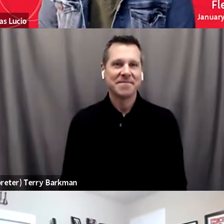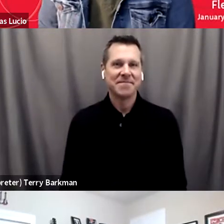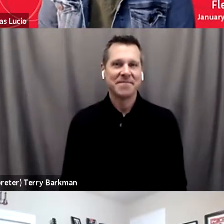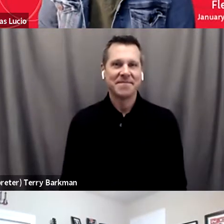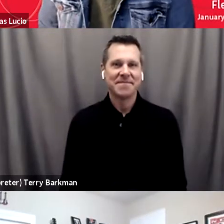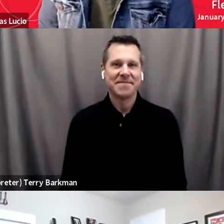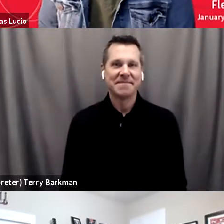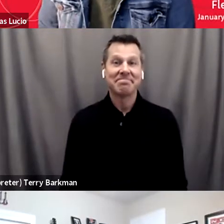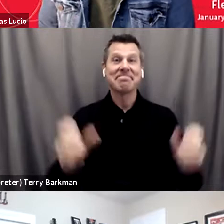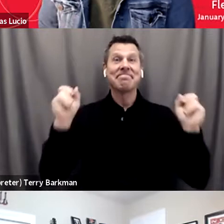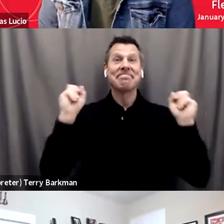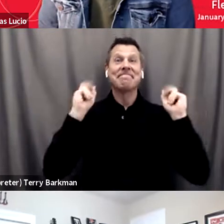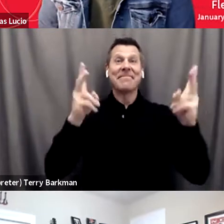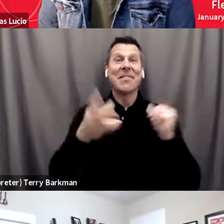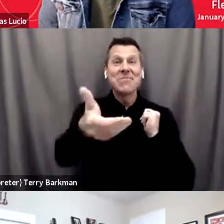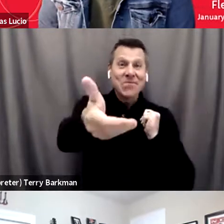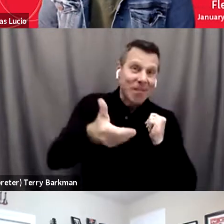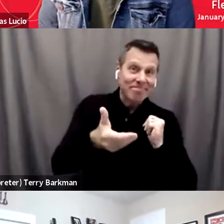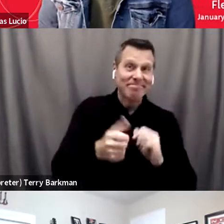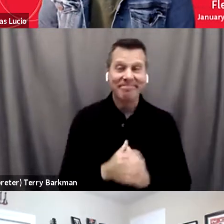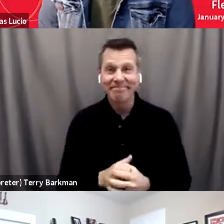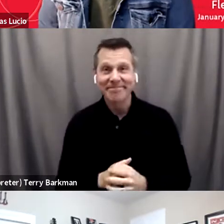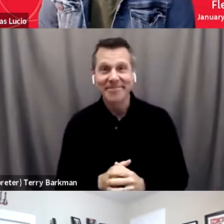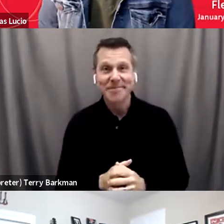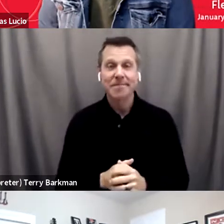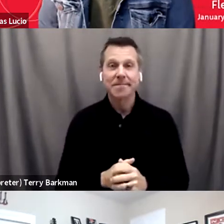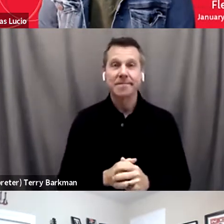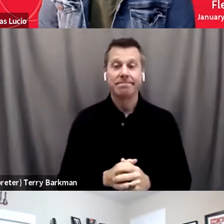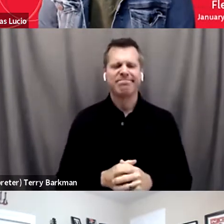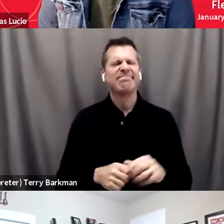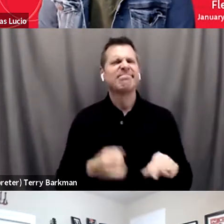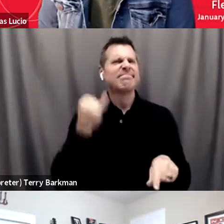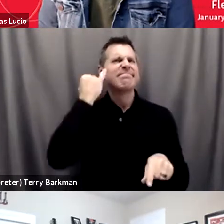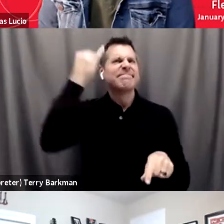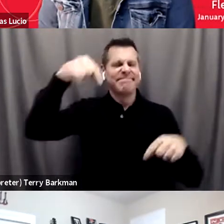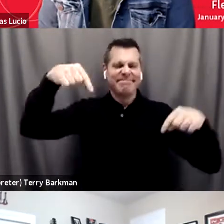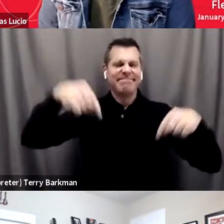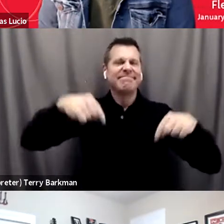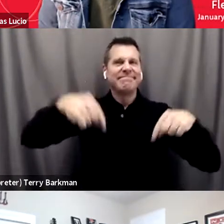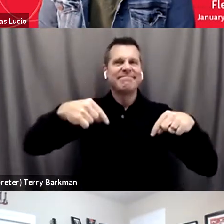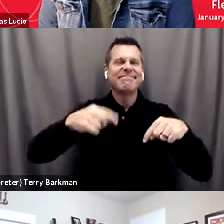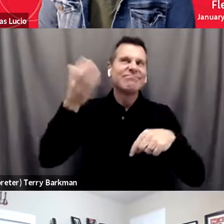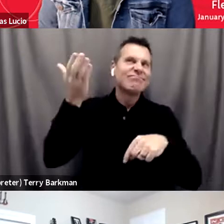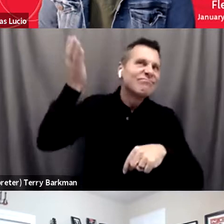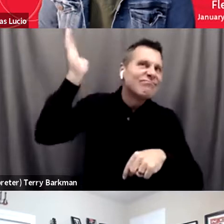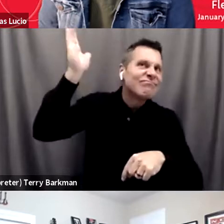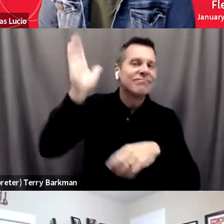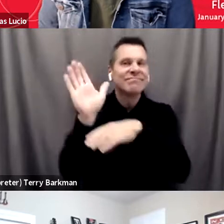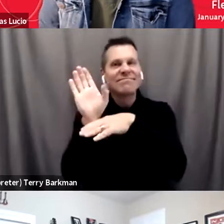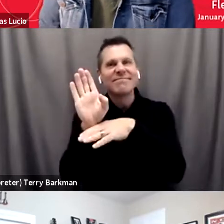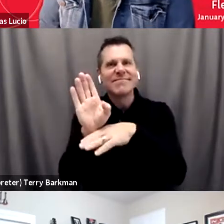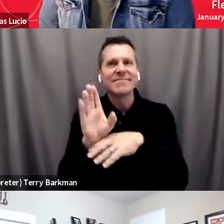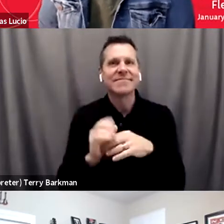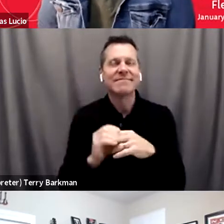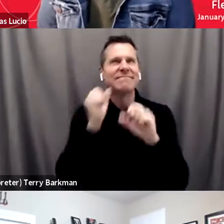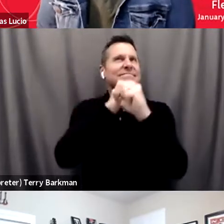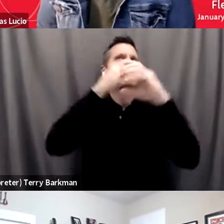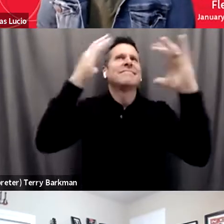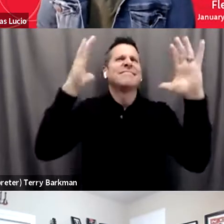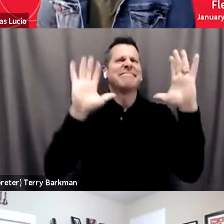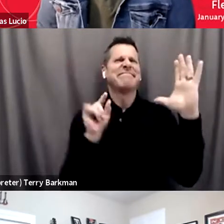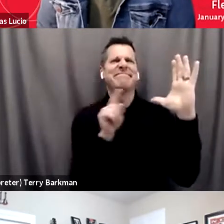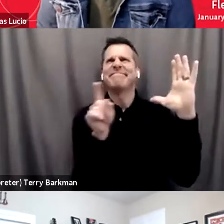All right, so welcome, everyone. So the the basic idea for this session so that we sort of have some context for everything is that